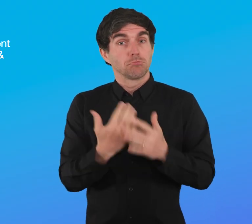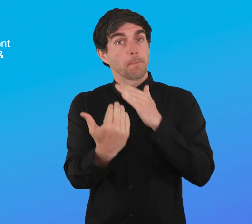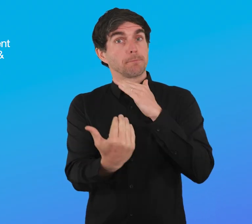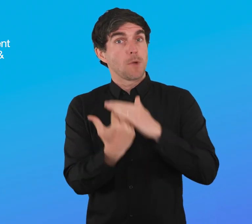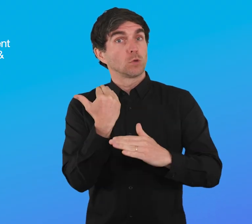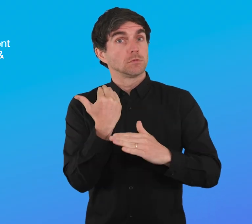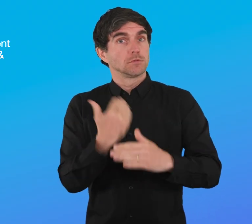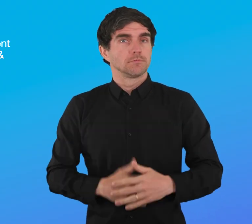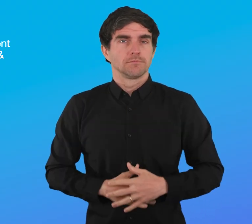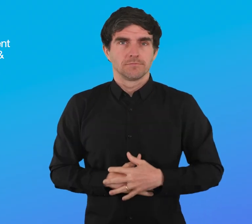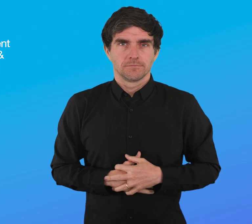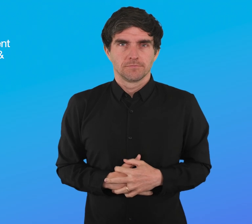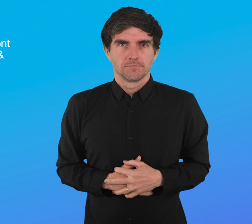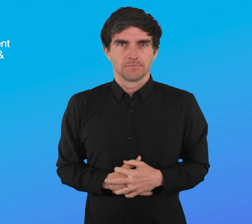• By post.